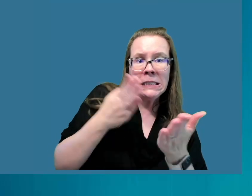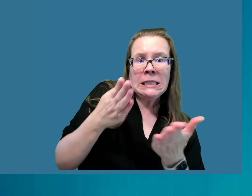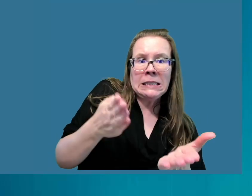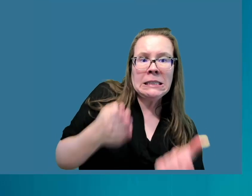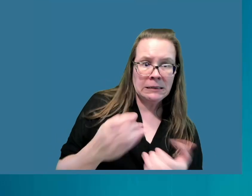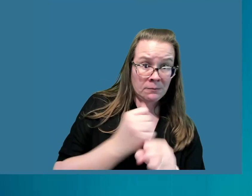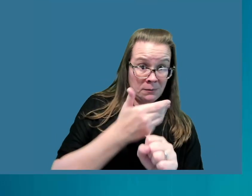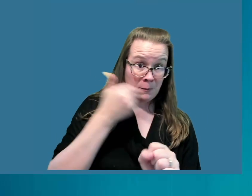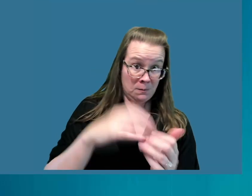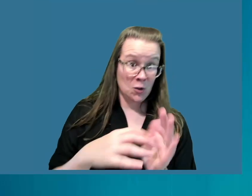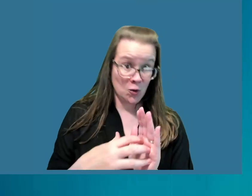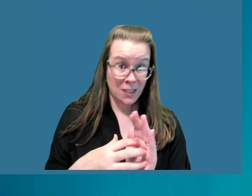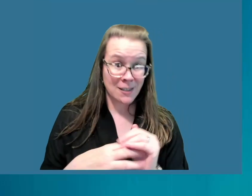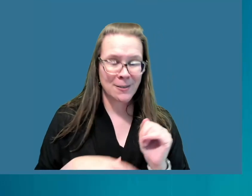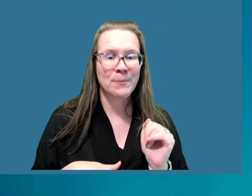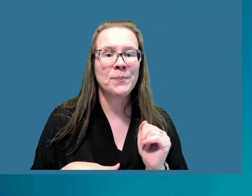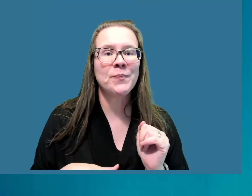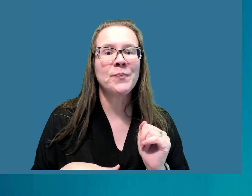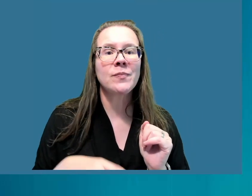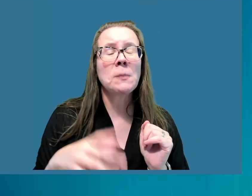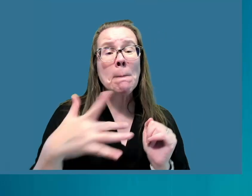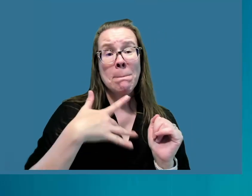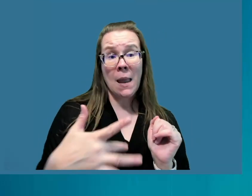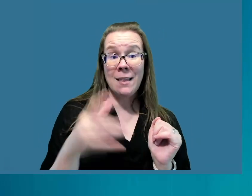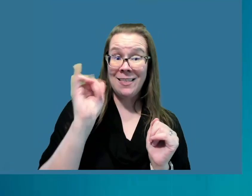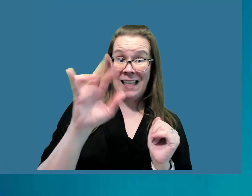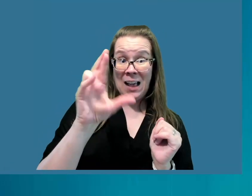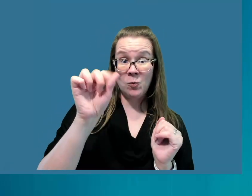read that recipe for their tips. And I'll just give a few tips here on what I think